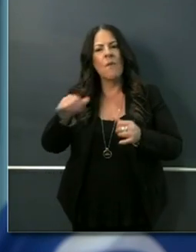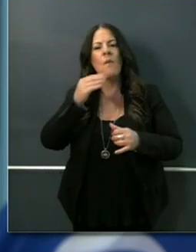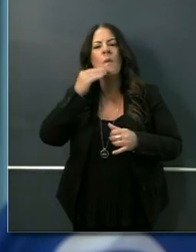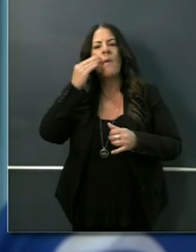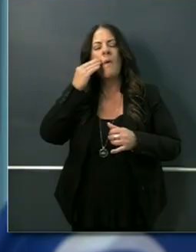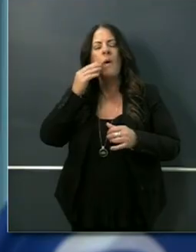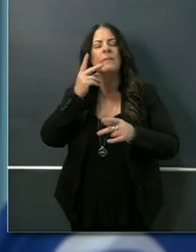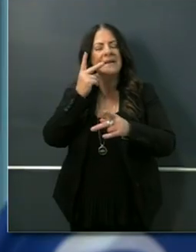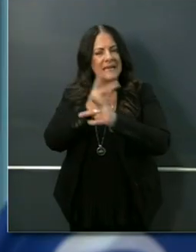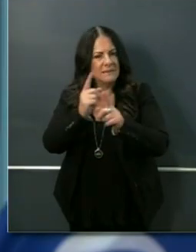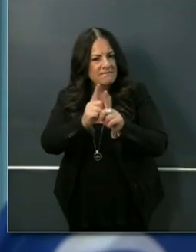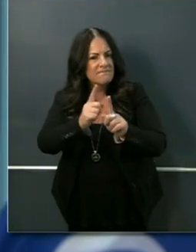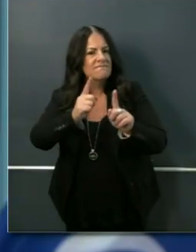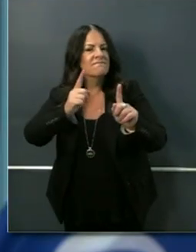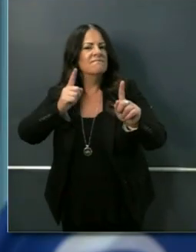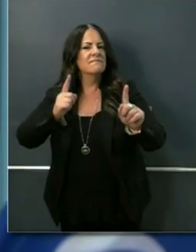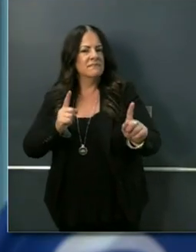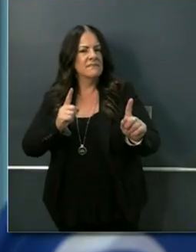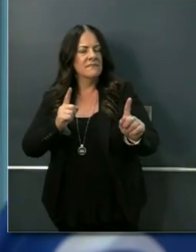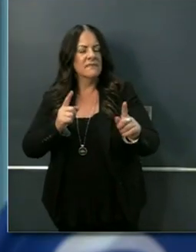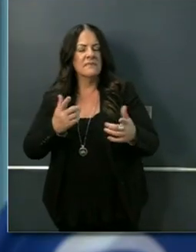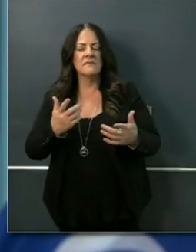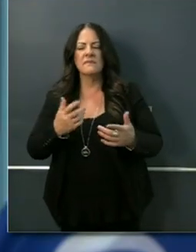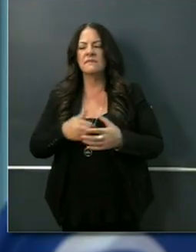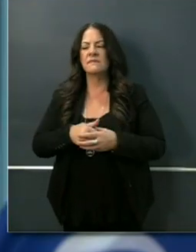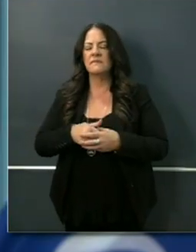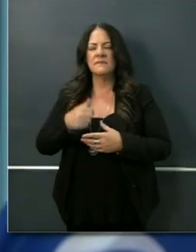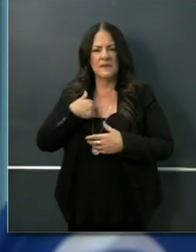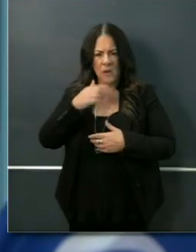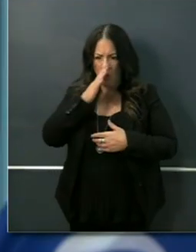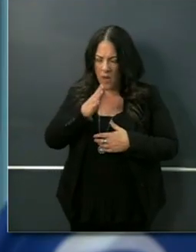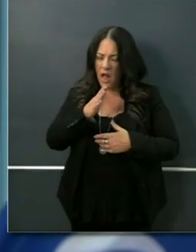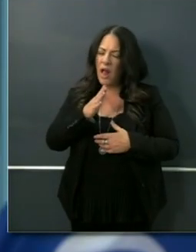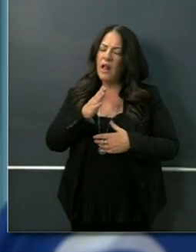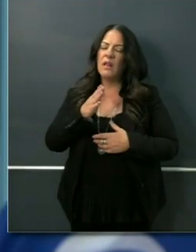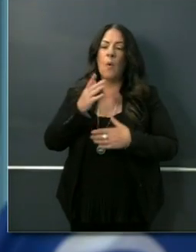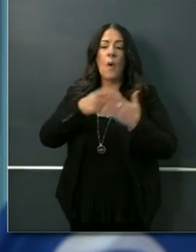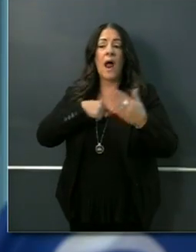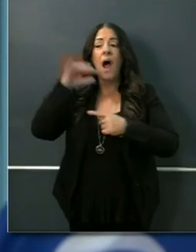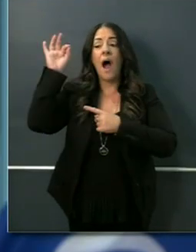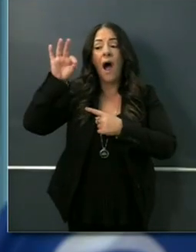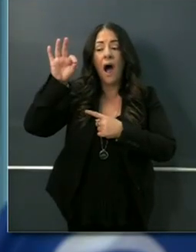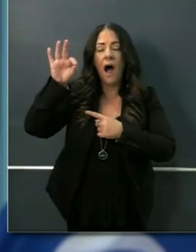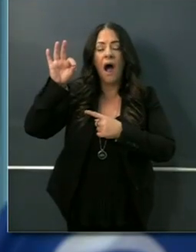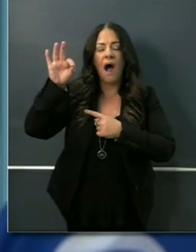SOCIAL DISTANCING. I WANT TO ENCOURAGE PEOPLE TO BE SAFE AND STAY AT HOME TO EVERY EXTENT POSSIBLE AND PRACTICE PHYSICAL DISTANCING.